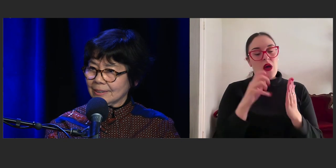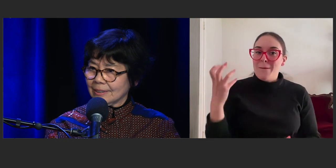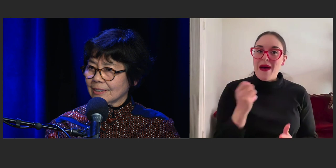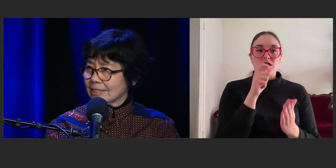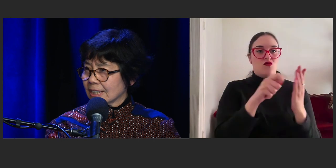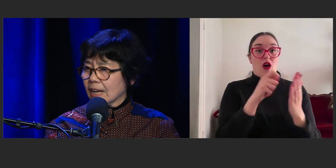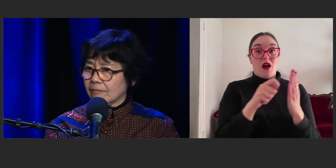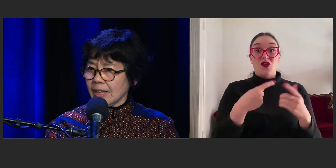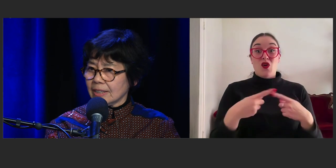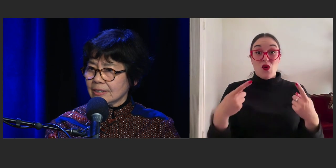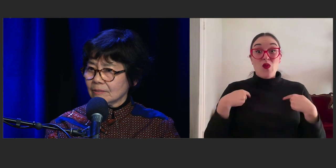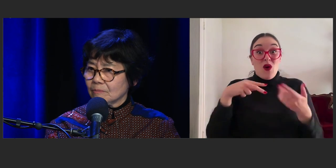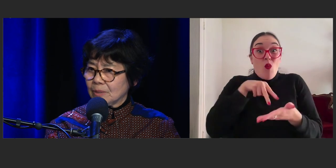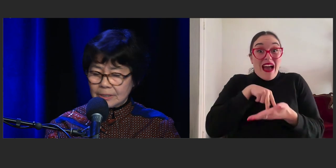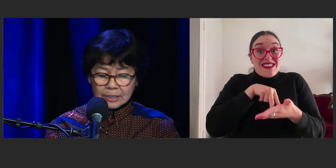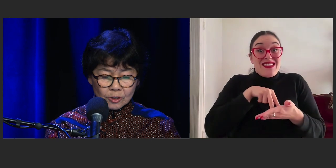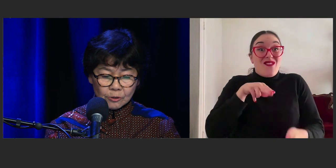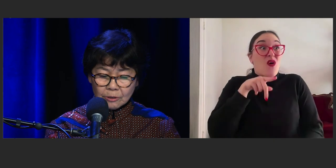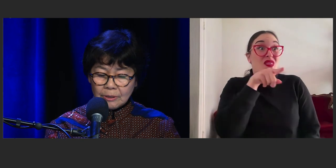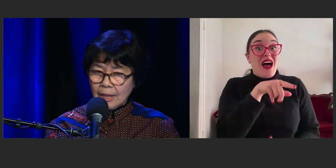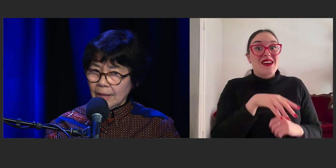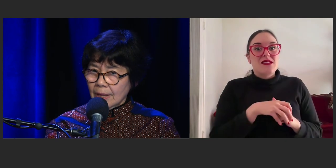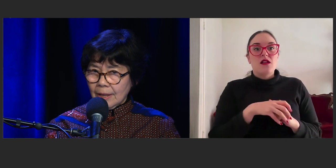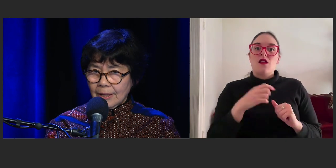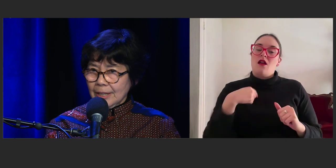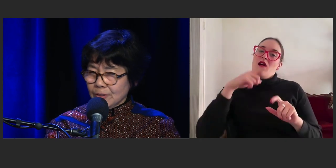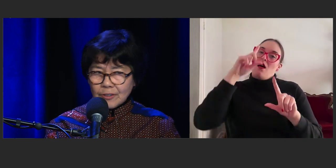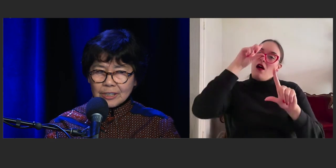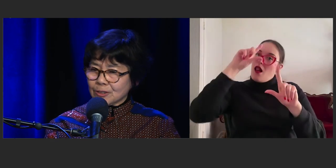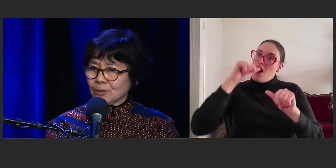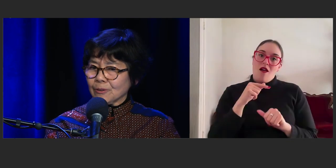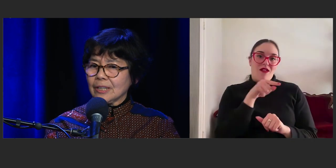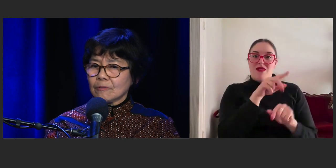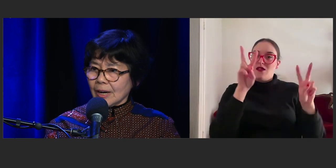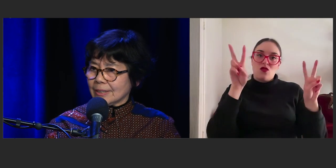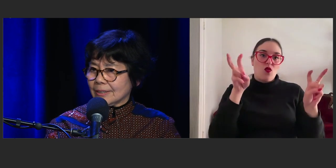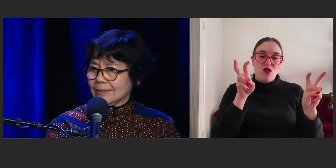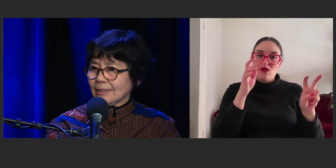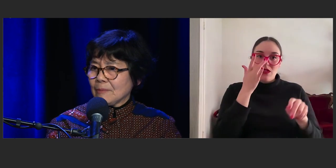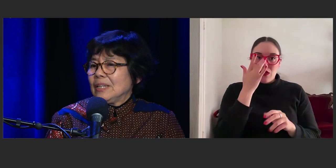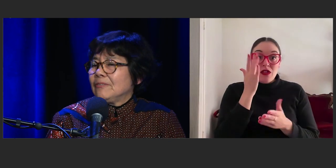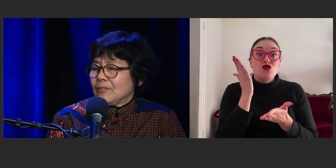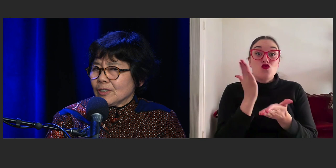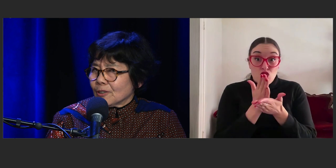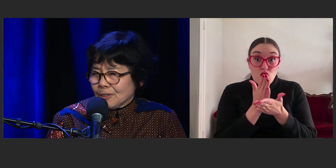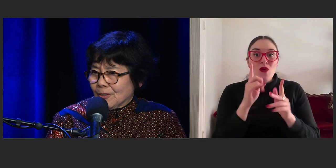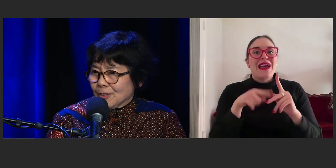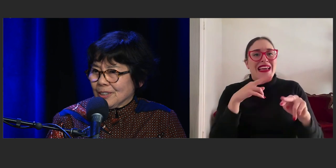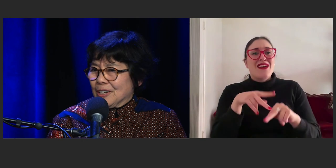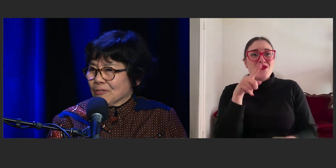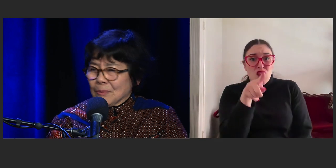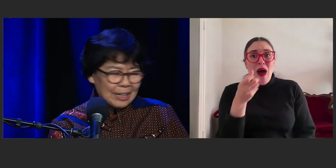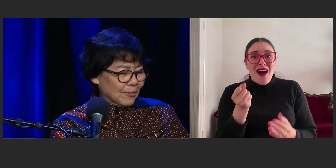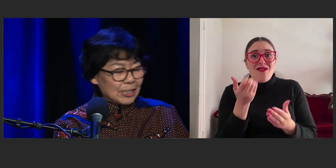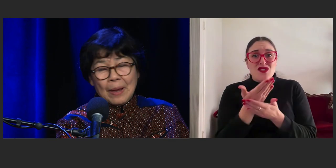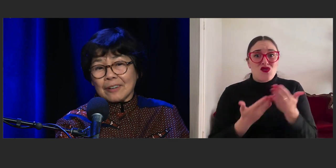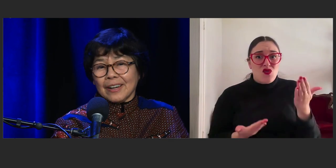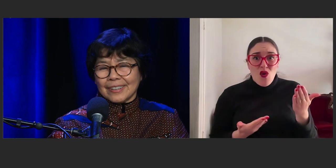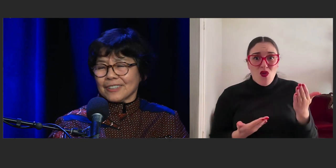And I just love that because it's true. If you've got a story, write it. I mean even if you're not from a diverse background,